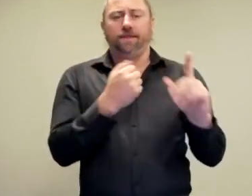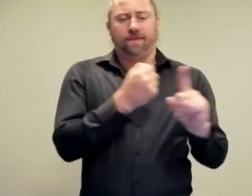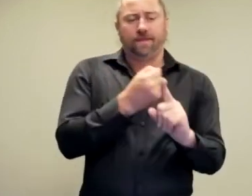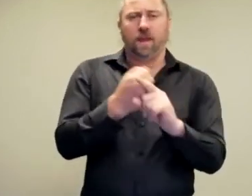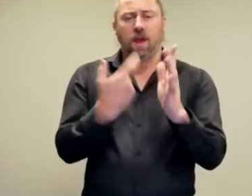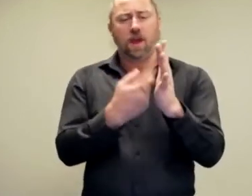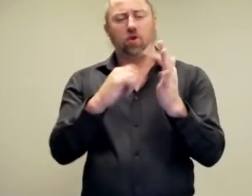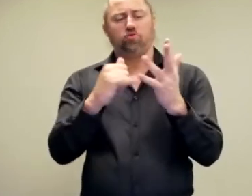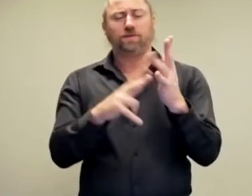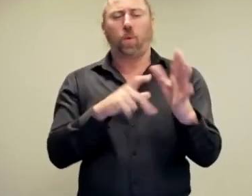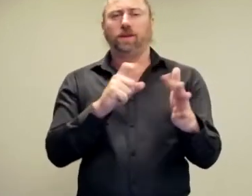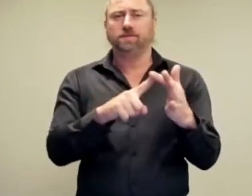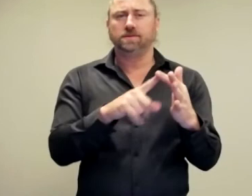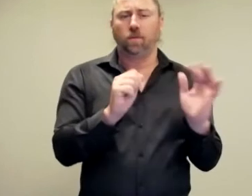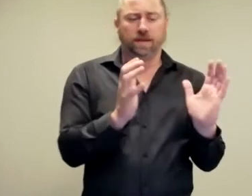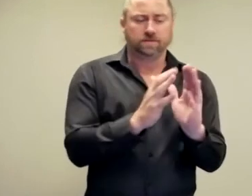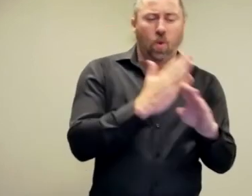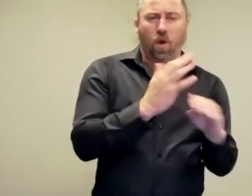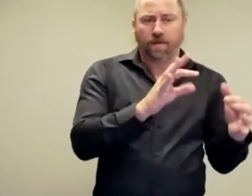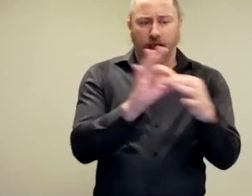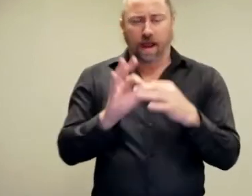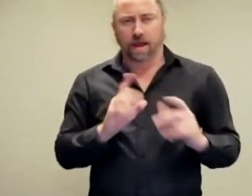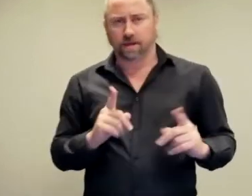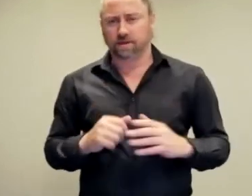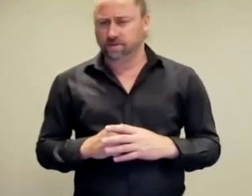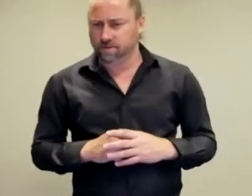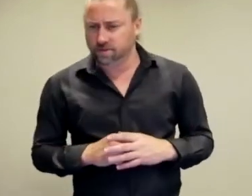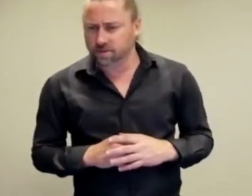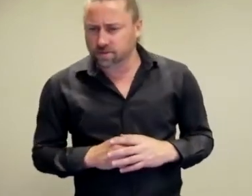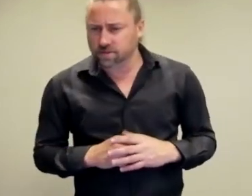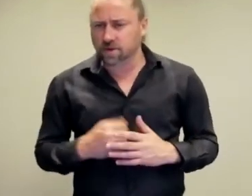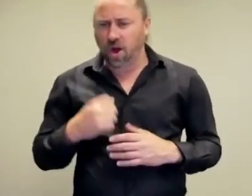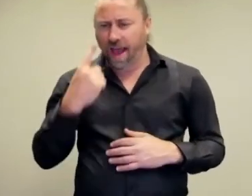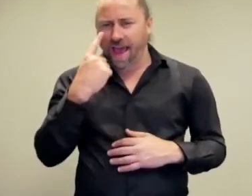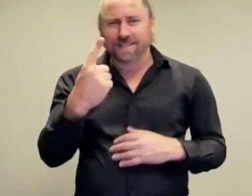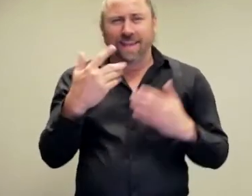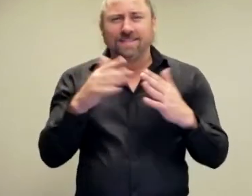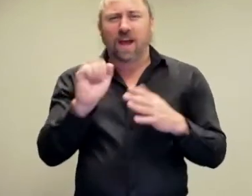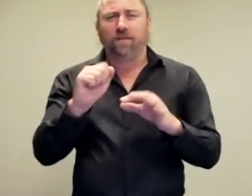small works? I can't see the beginning of that question I'm sorry, Lucinda.